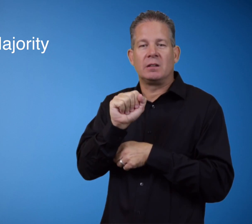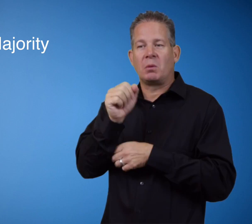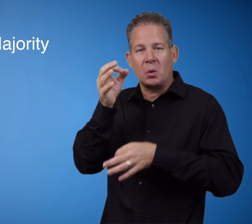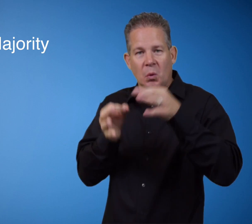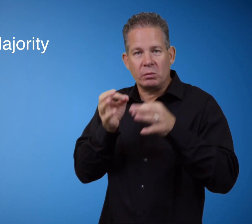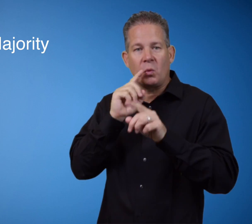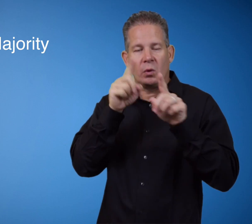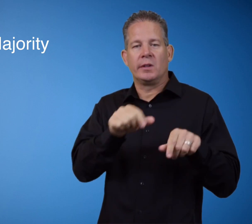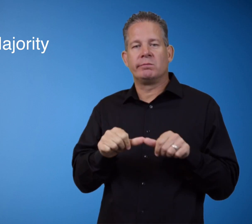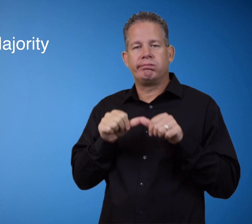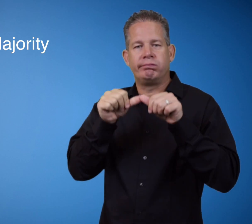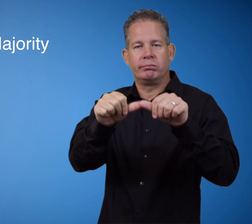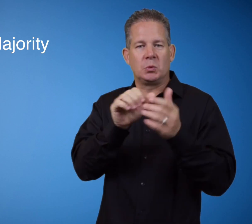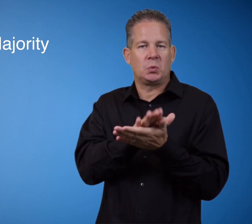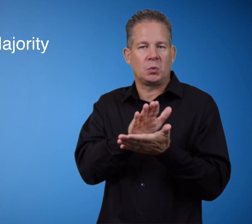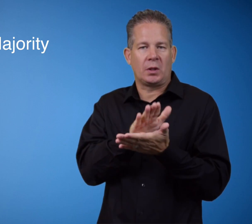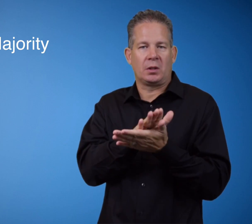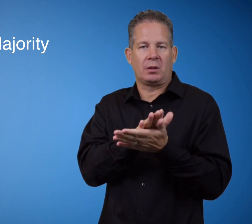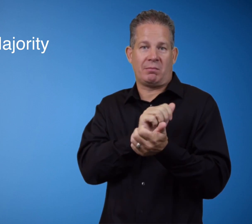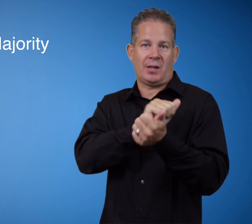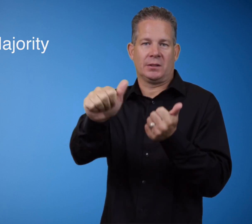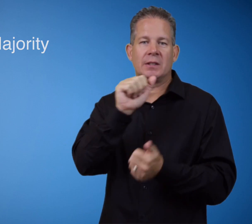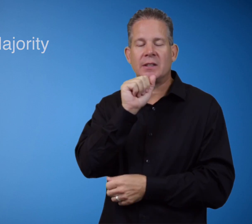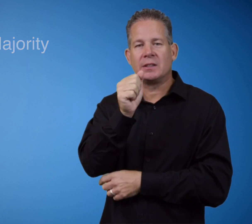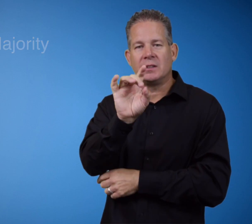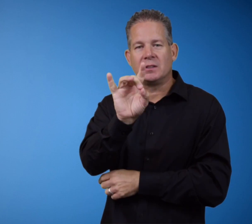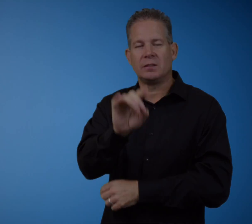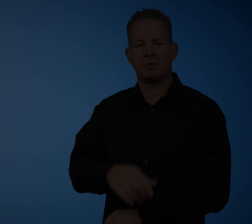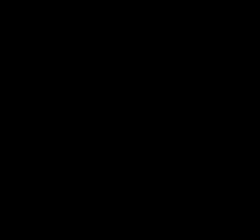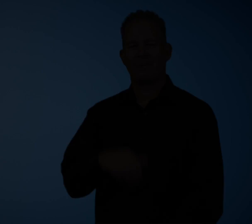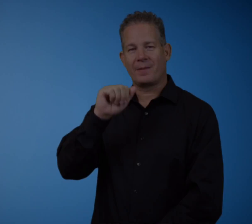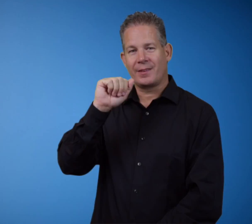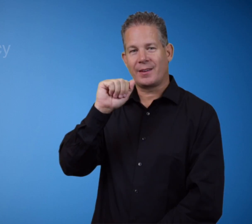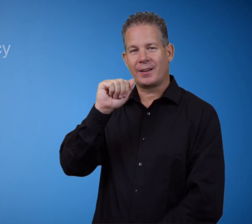This is done through IDEA or court order for the student to continue school after the age of 18.